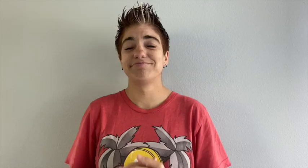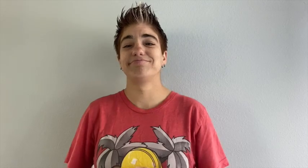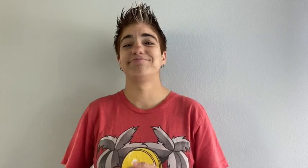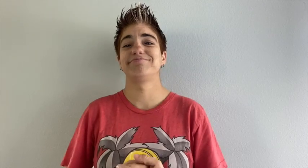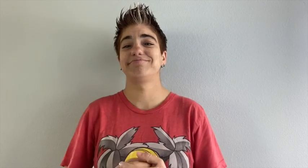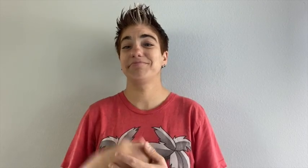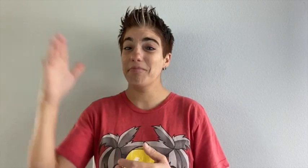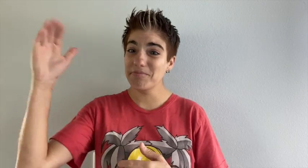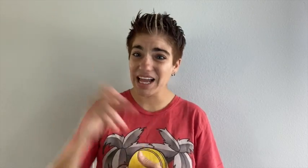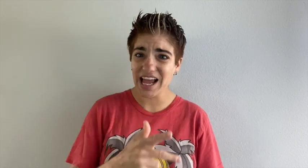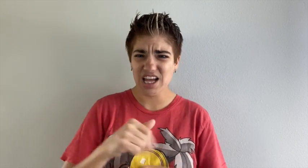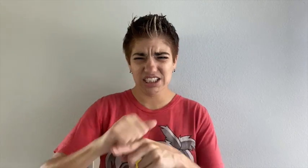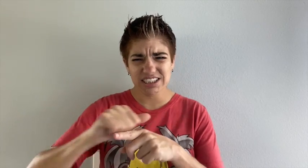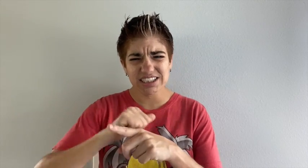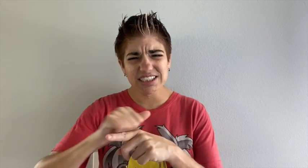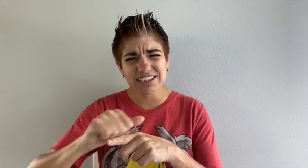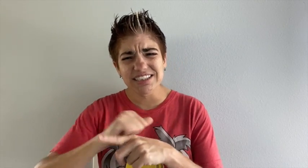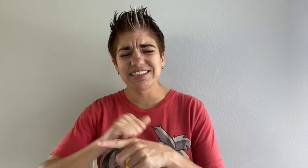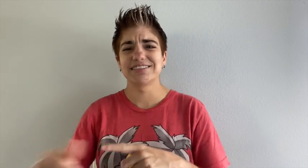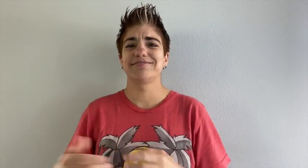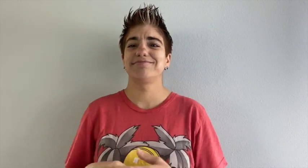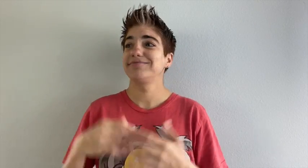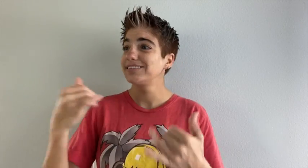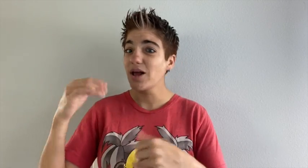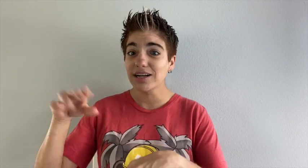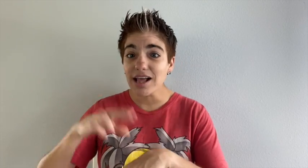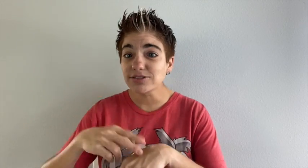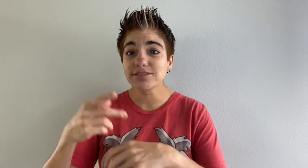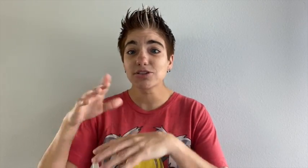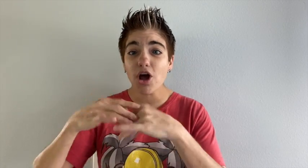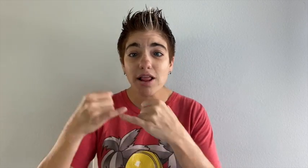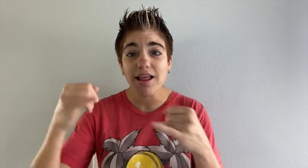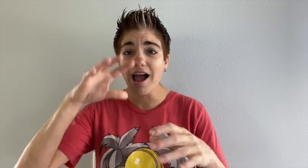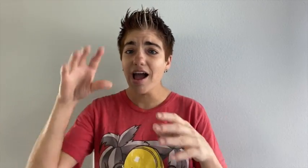it fun. She did great in Hawaii and returned only to practice